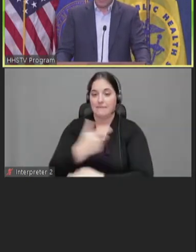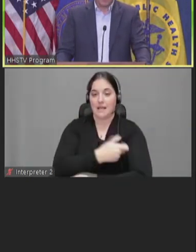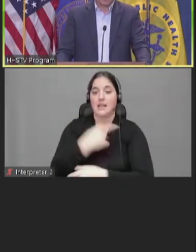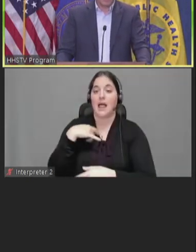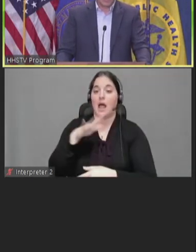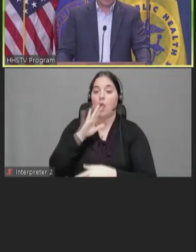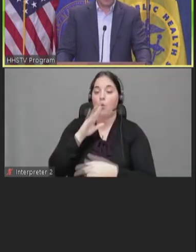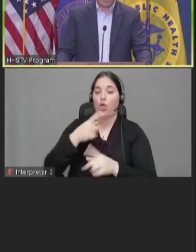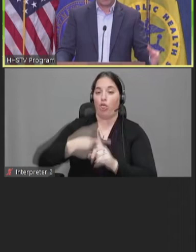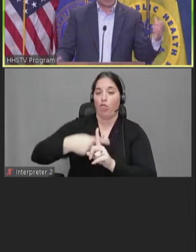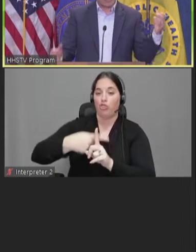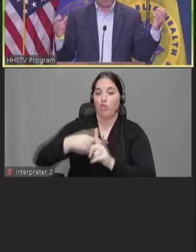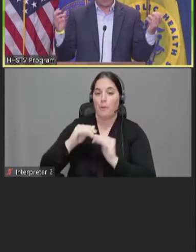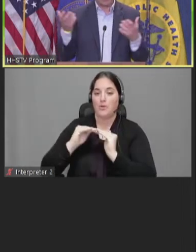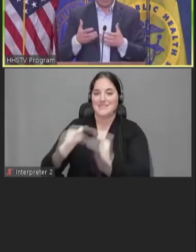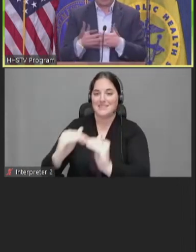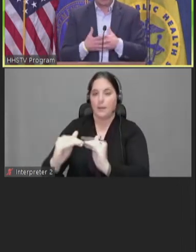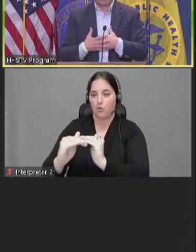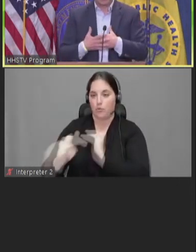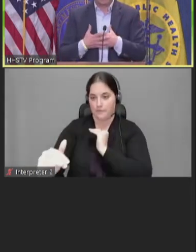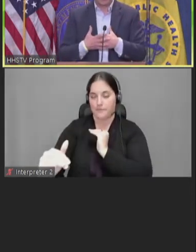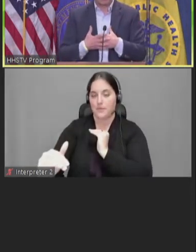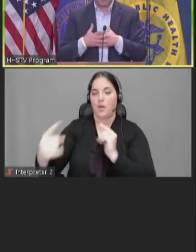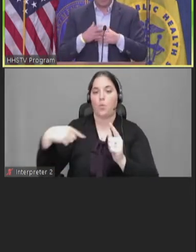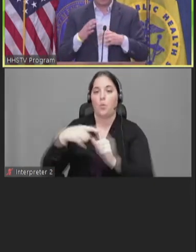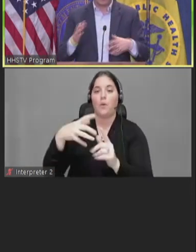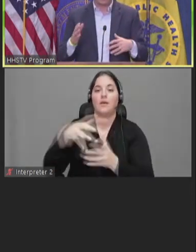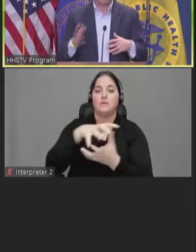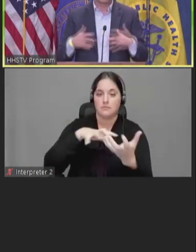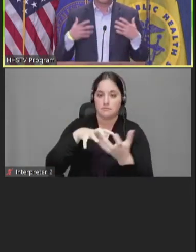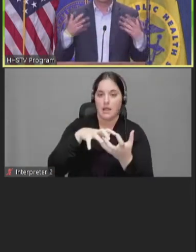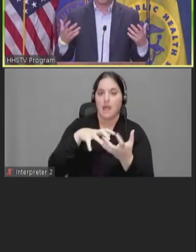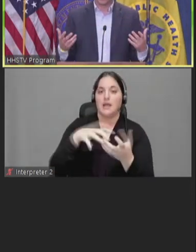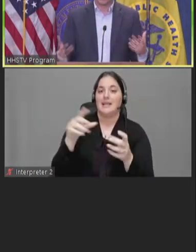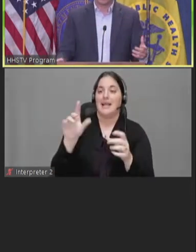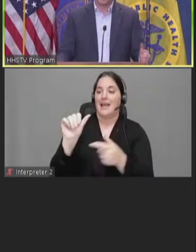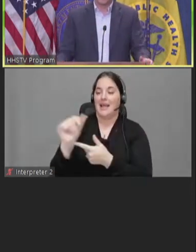this by combining the antigen and adjuvant in the same vial and then freeze-drying it.